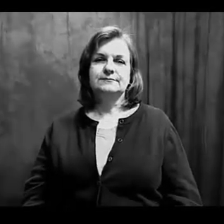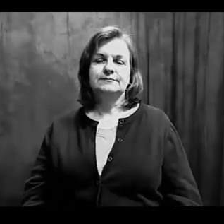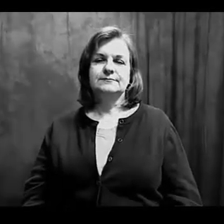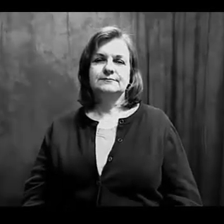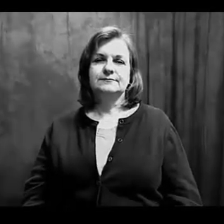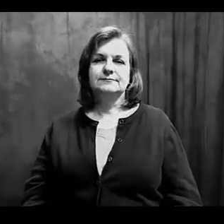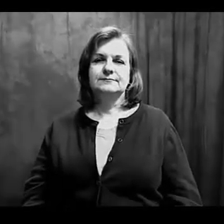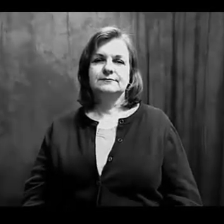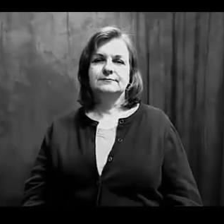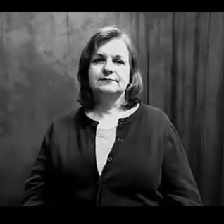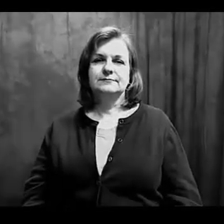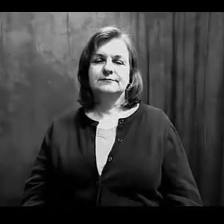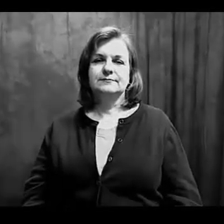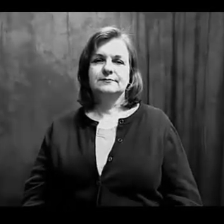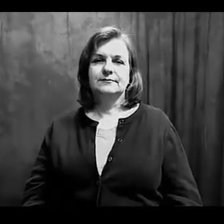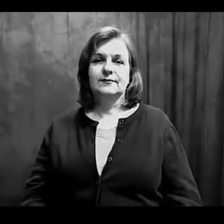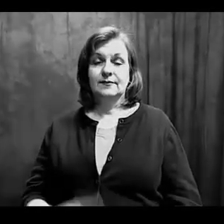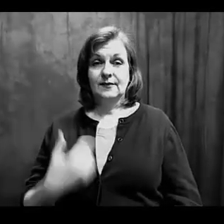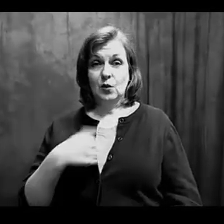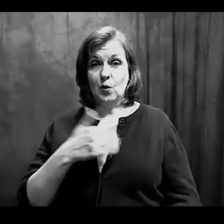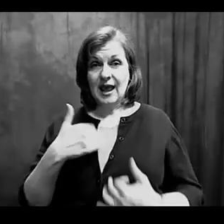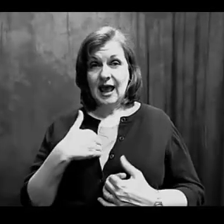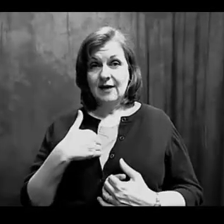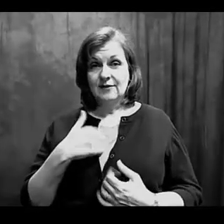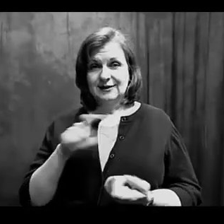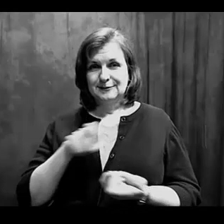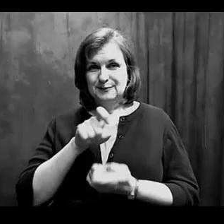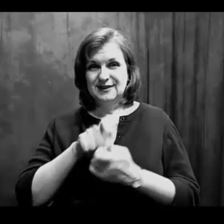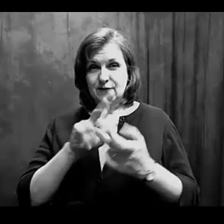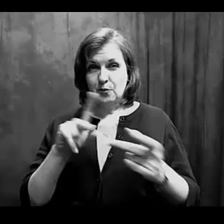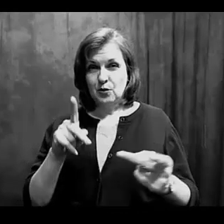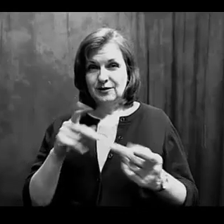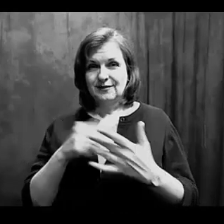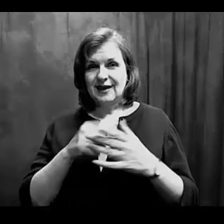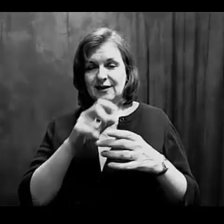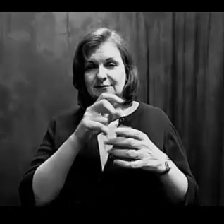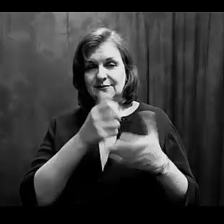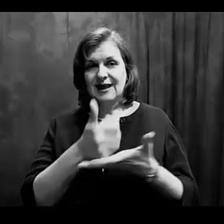we actually have specific proteins to water